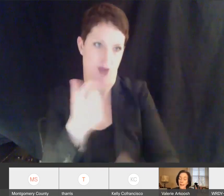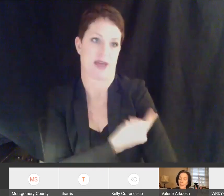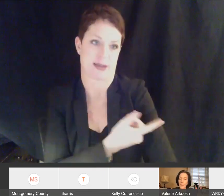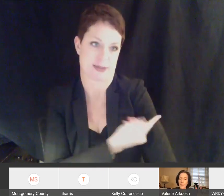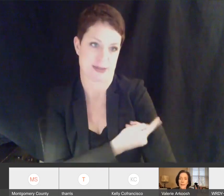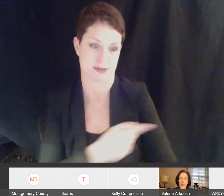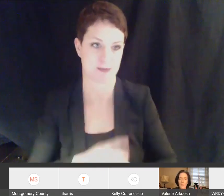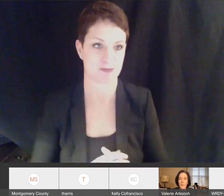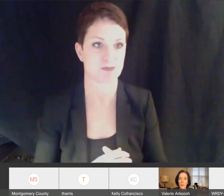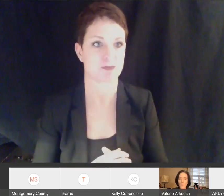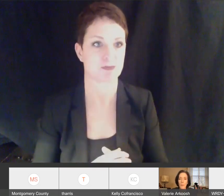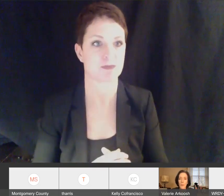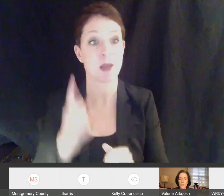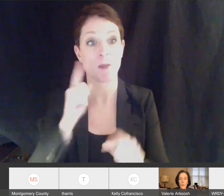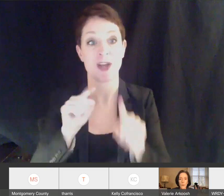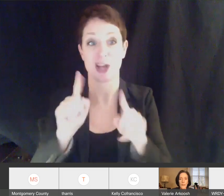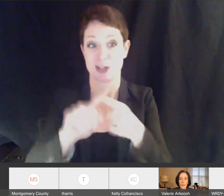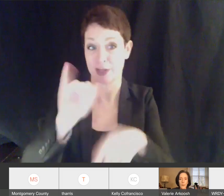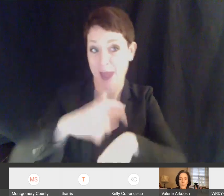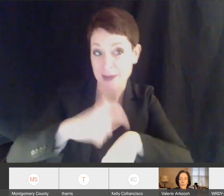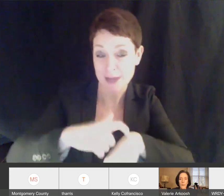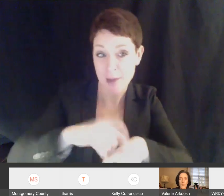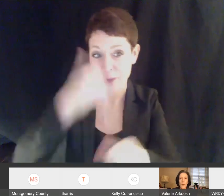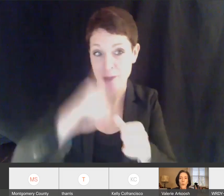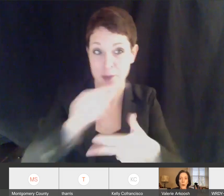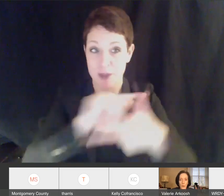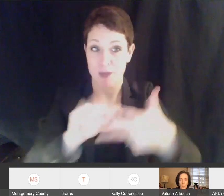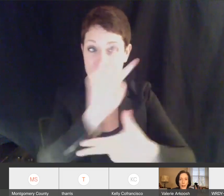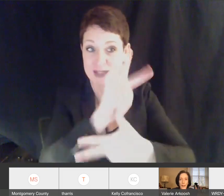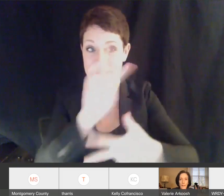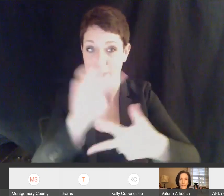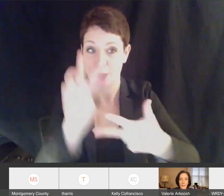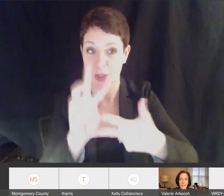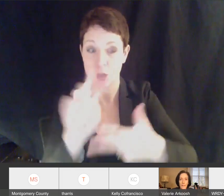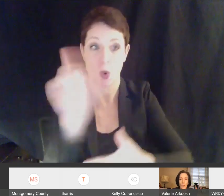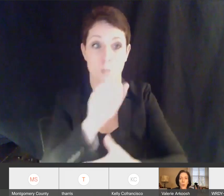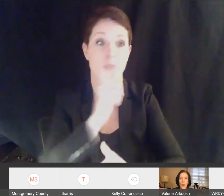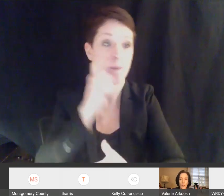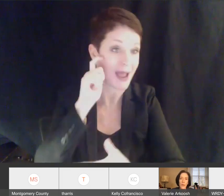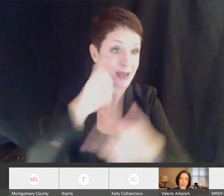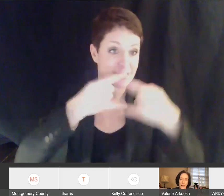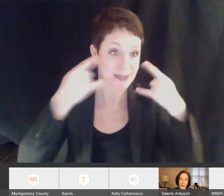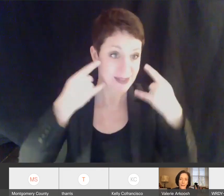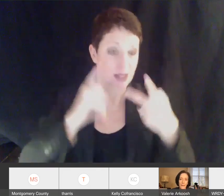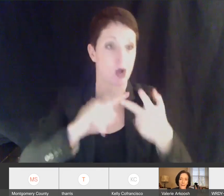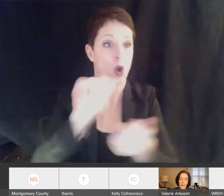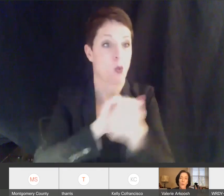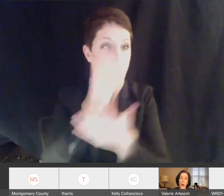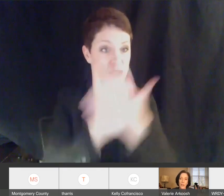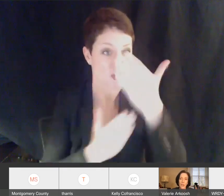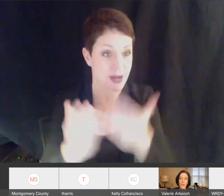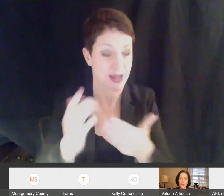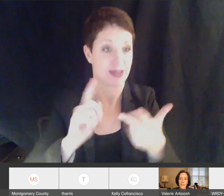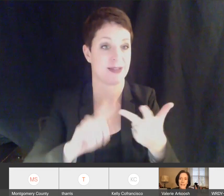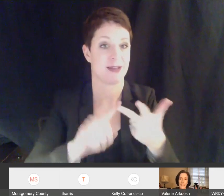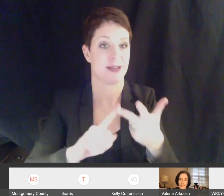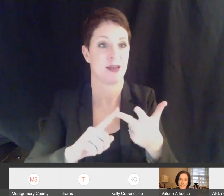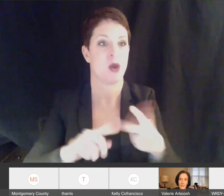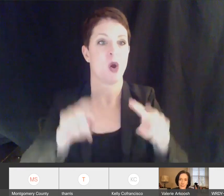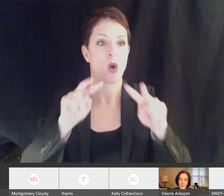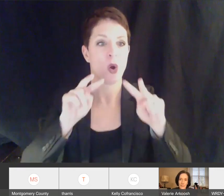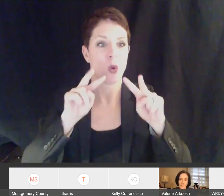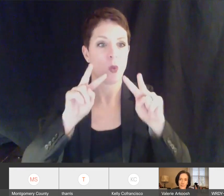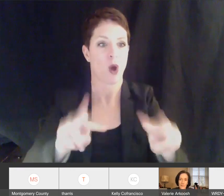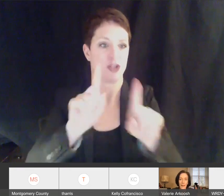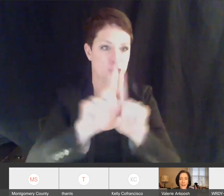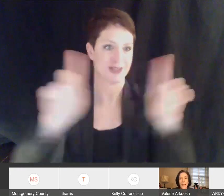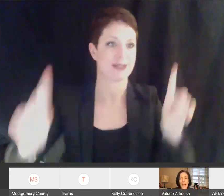In the meantime, remember the three W's: wear your mask, wash your hands, and watch your distance. And